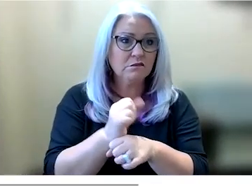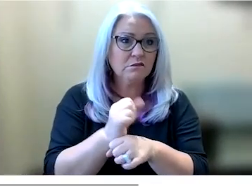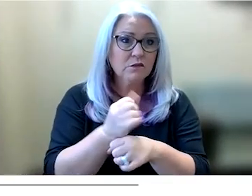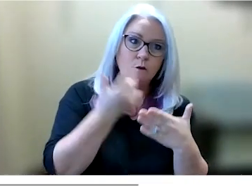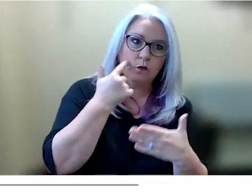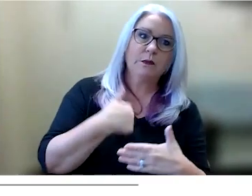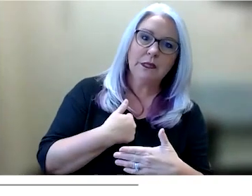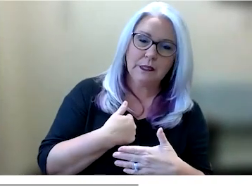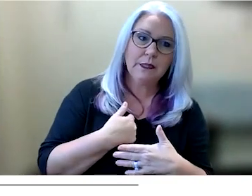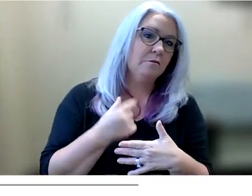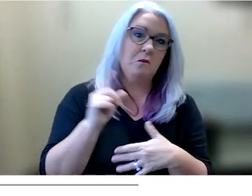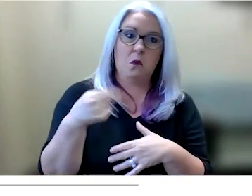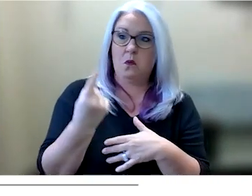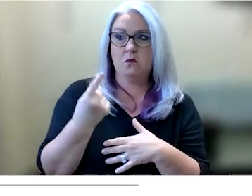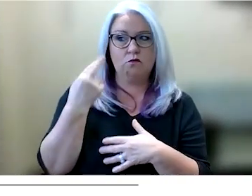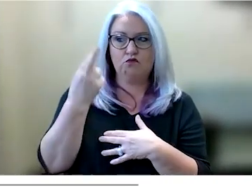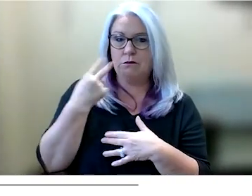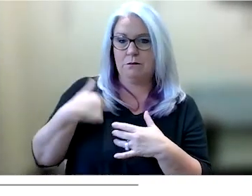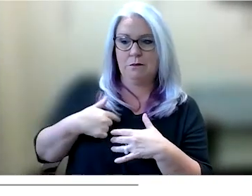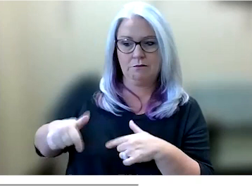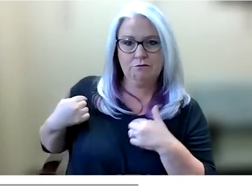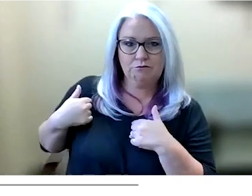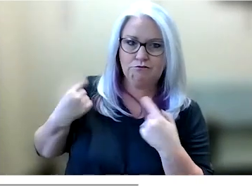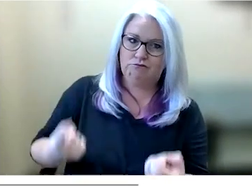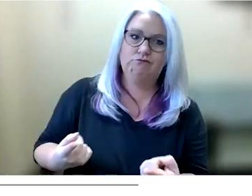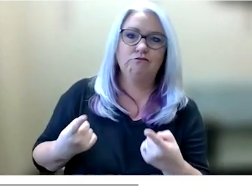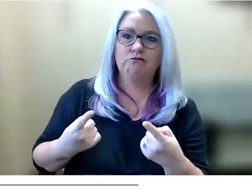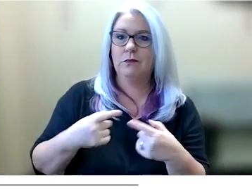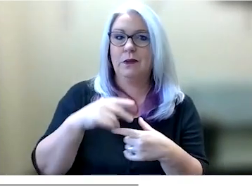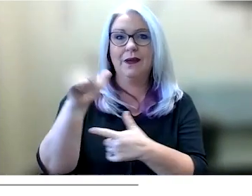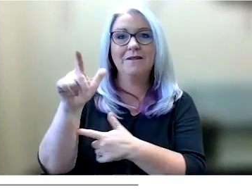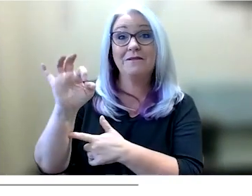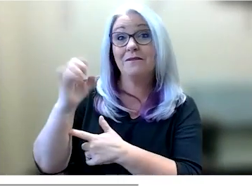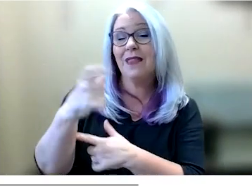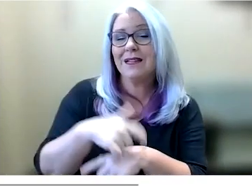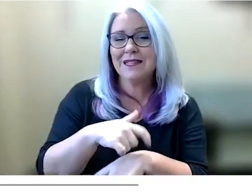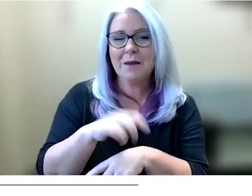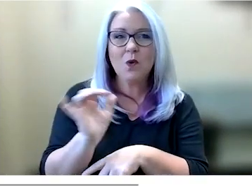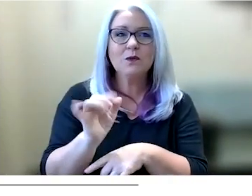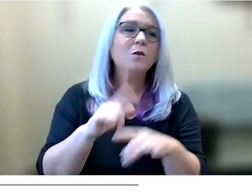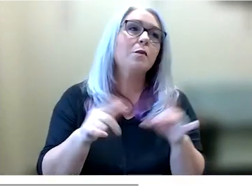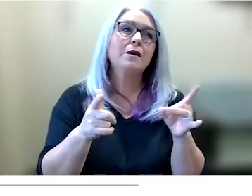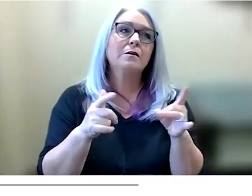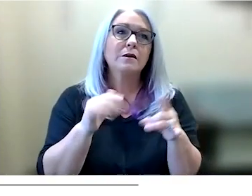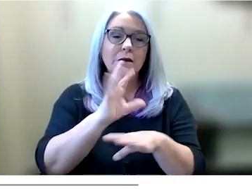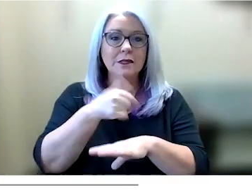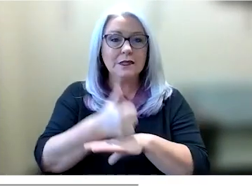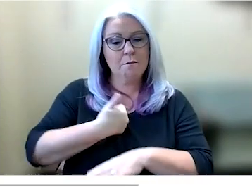reason I've been able to continue working flex time another big one for me. To be able to set your schedule so you